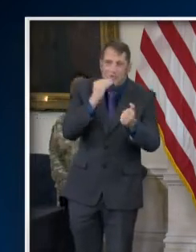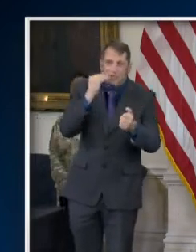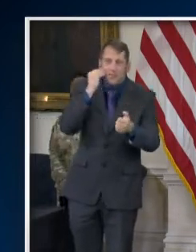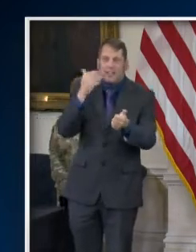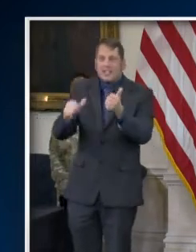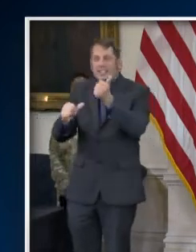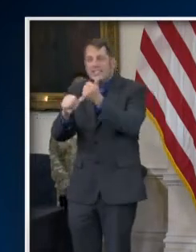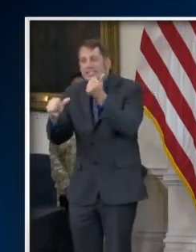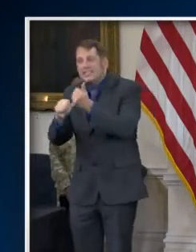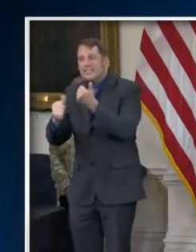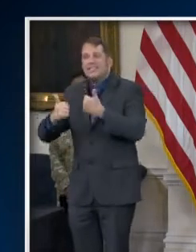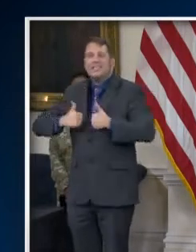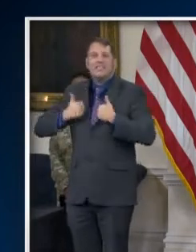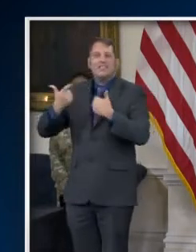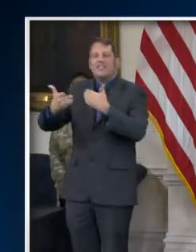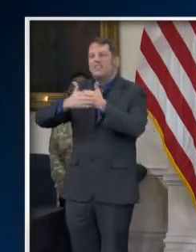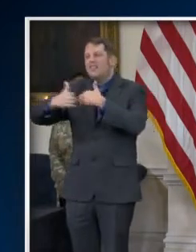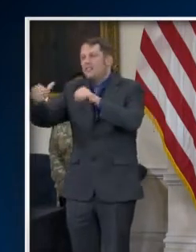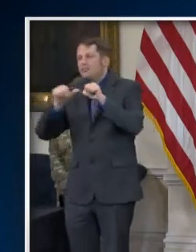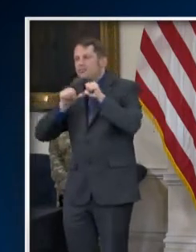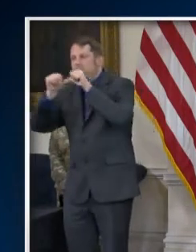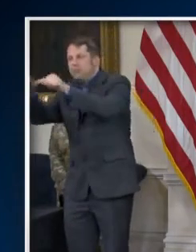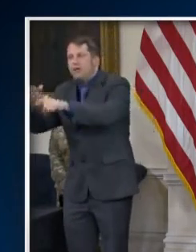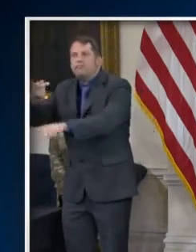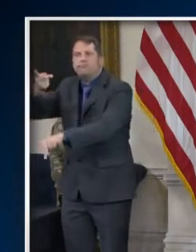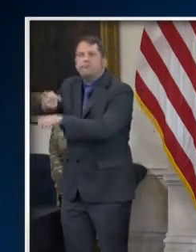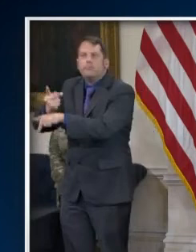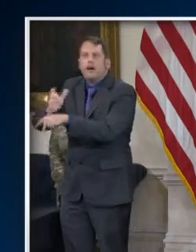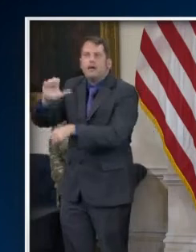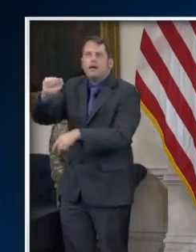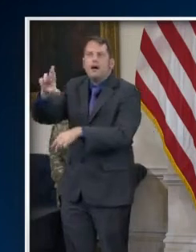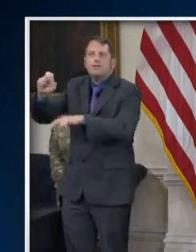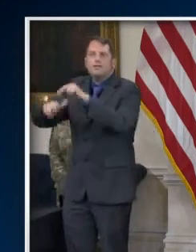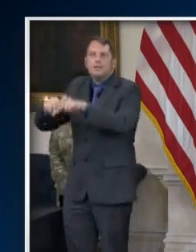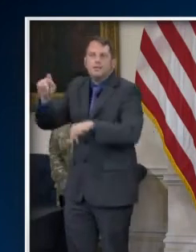HOME, EVERY ASSISTED LIVING AND LONG-TERM CARE FACILITY, WE HAVE